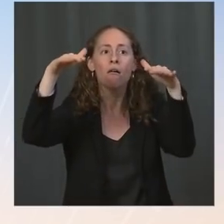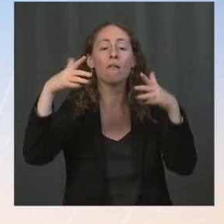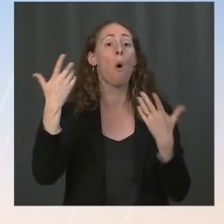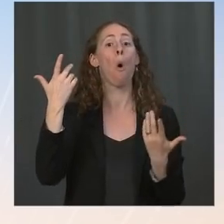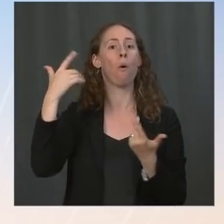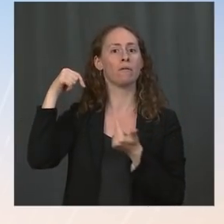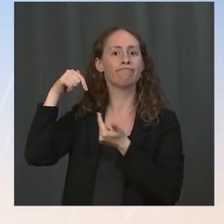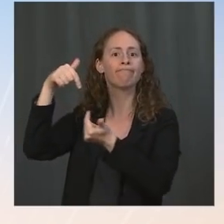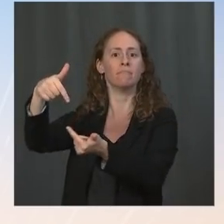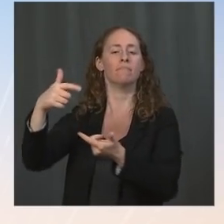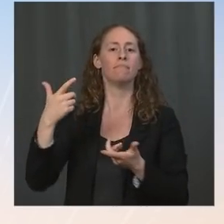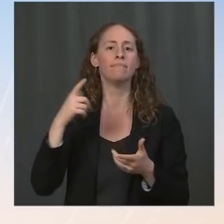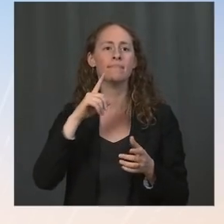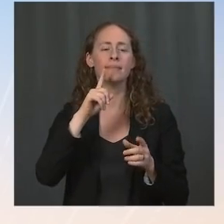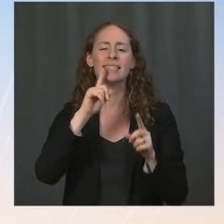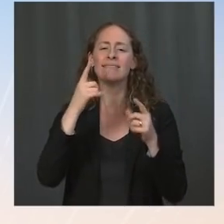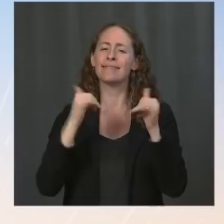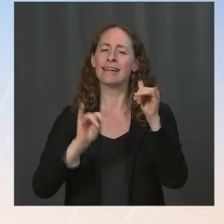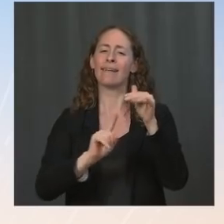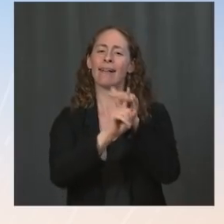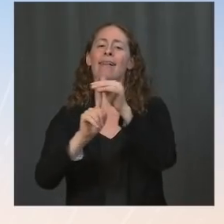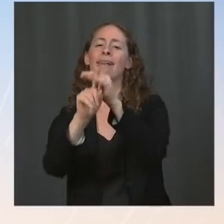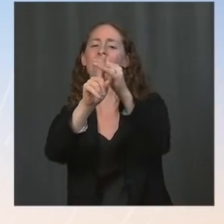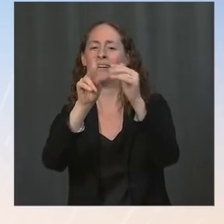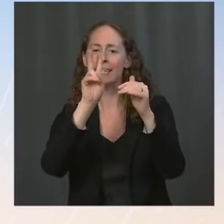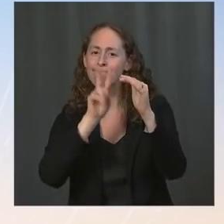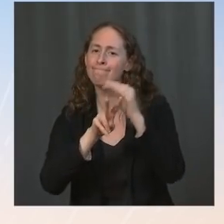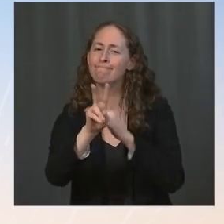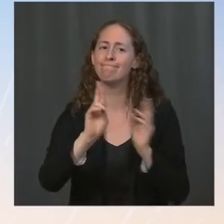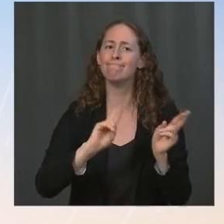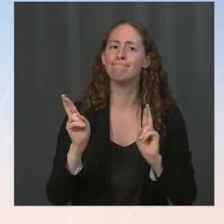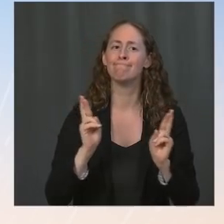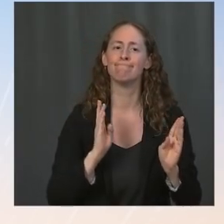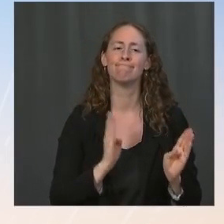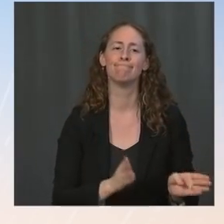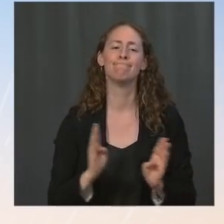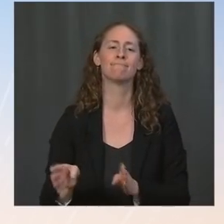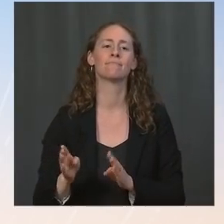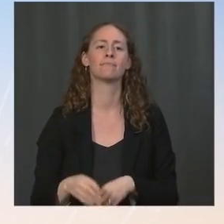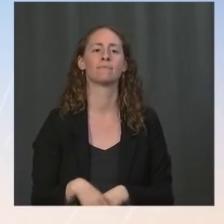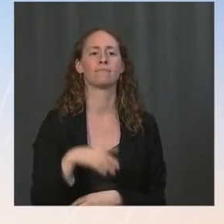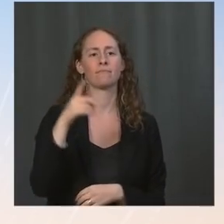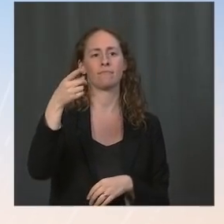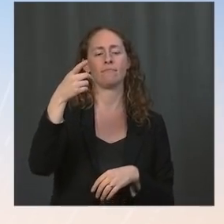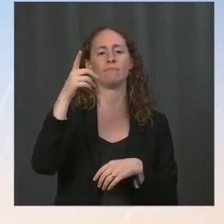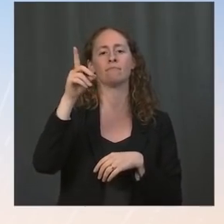of Homeland Security Alejandro Mayorkas and FEMA Administrator Deanne Criswell will travel to Baton Rouge on Tuesday morning